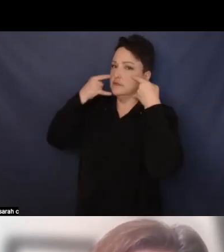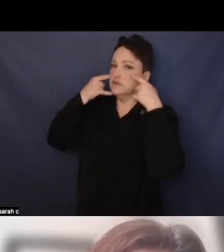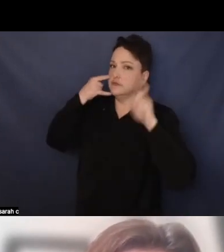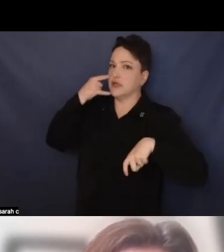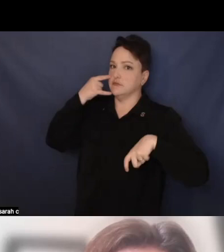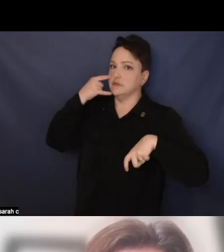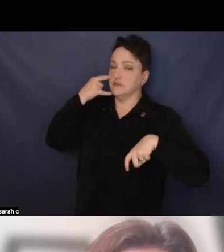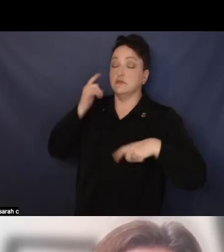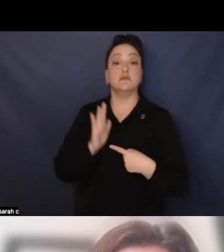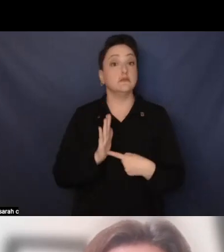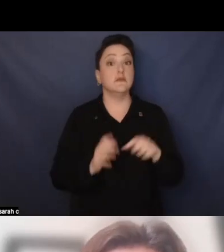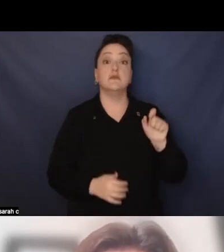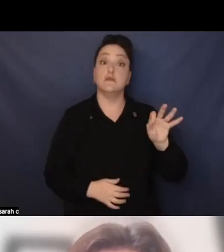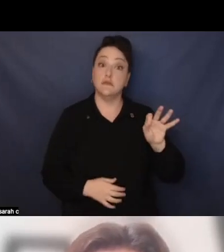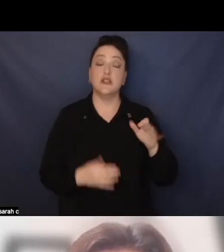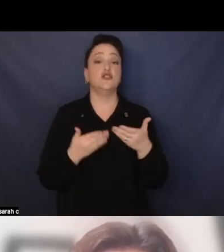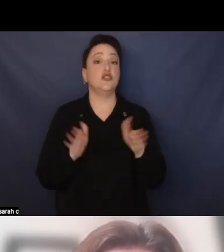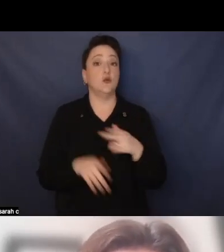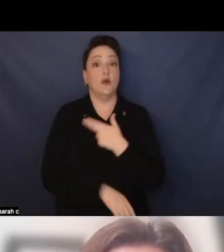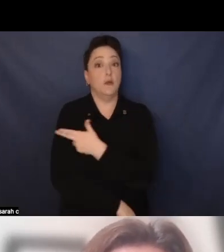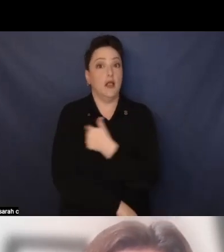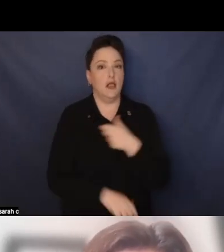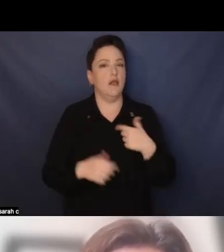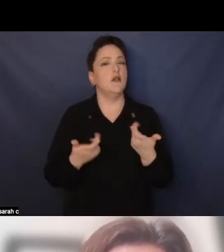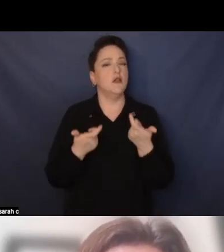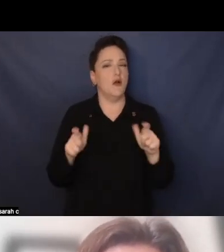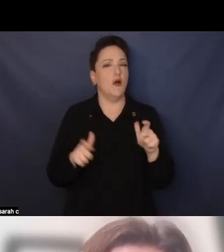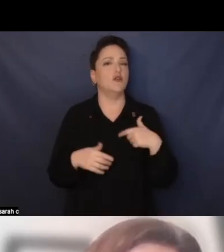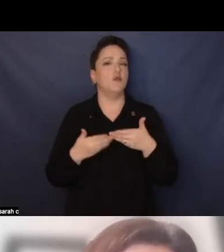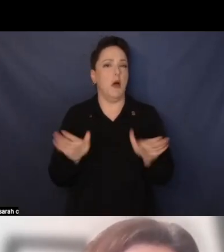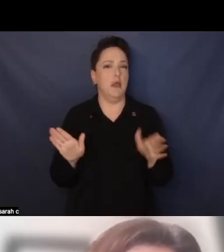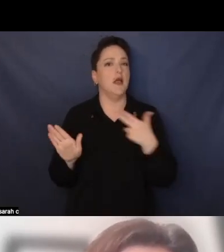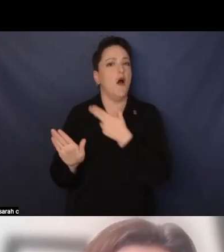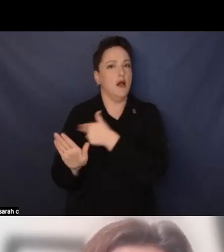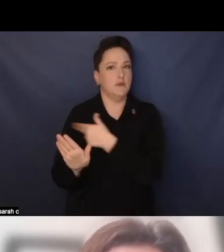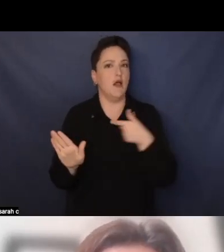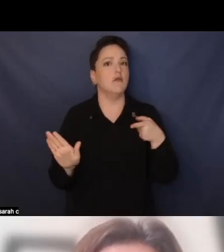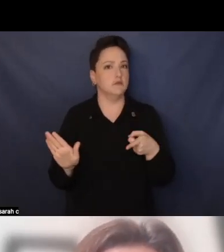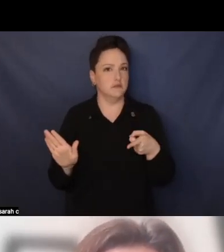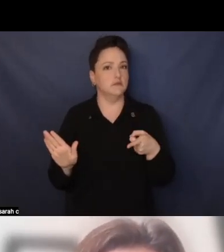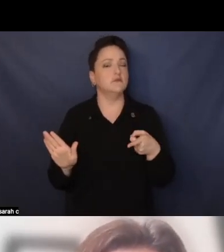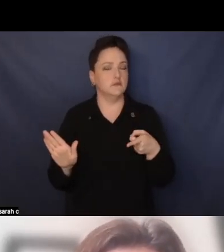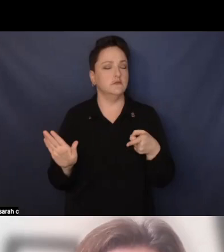San Francisco General which is our large public hospital, masking is required for all patients,